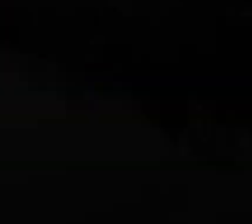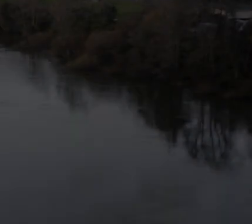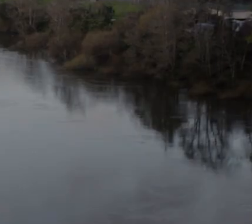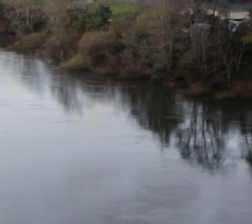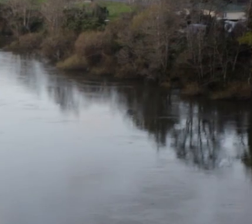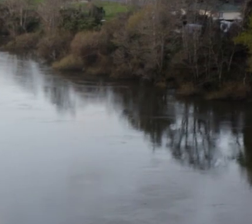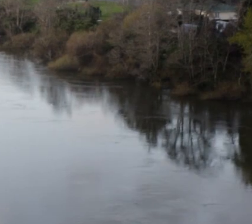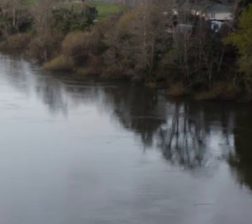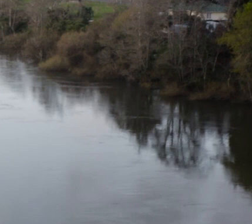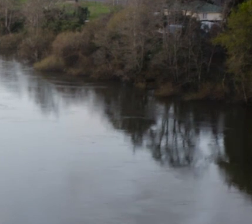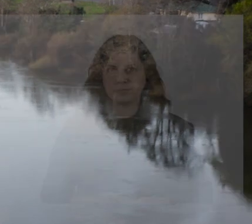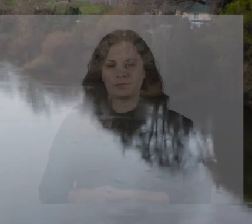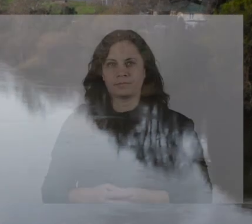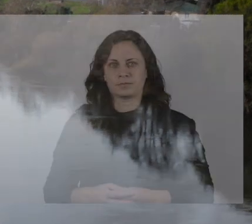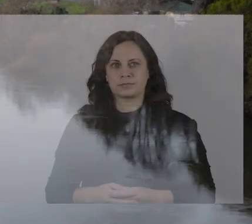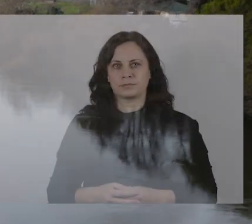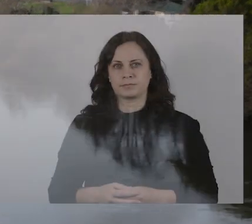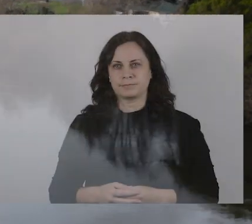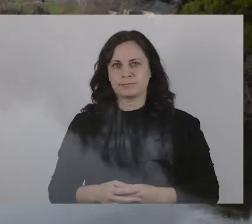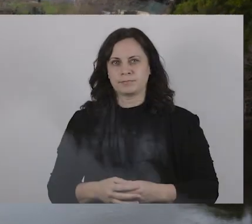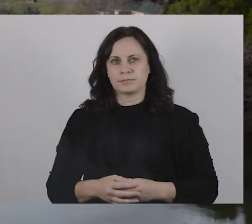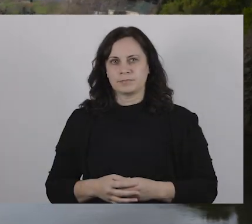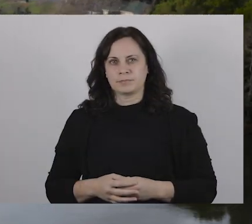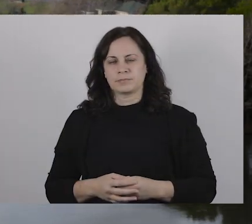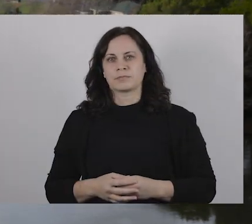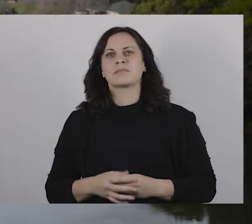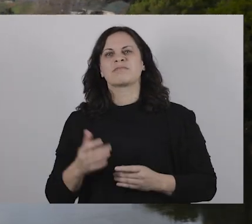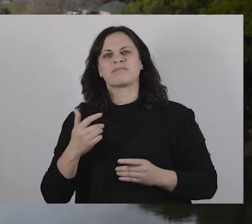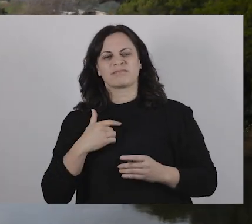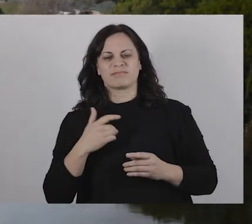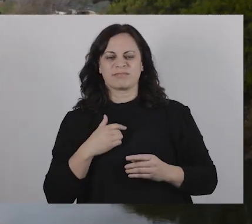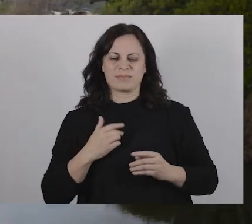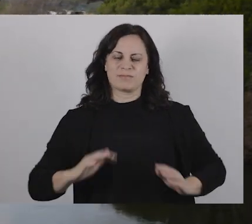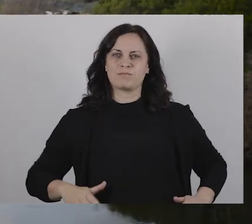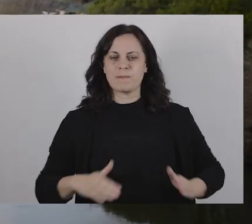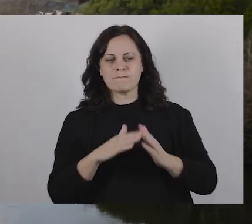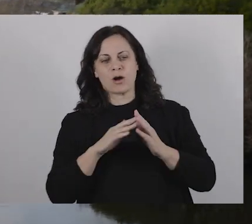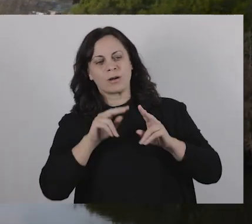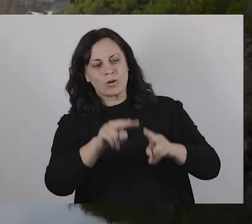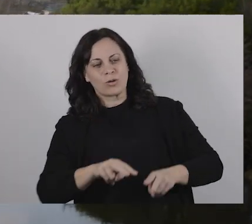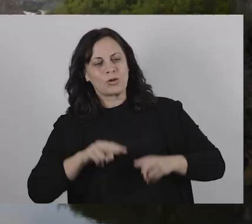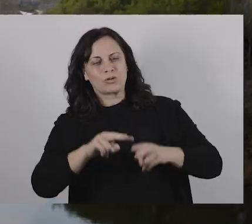Ka hāro tāku kāhu i te tāepa o Taupiri i hāro ai te moengaroa a ōku mātua tupuna.